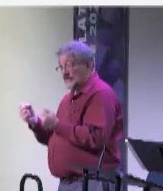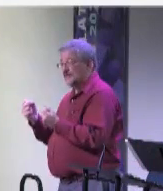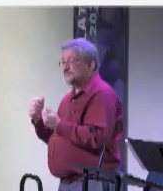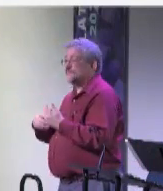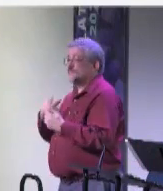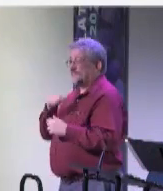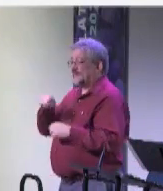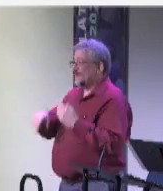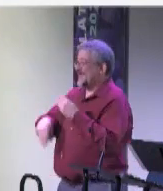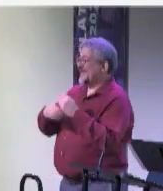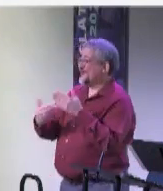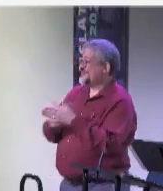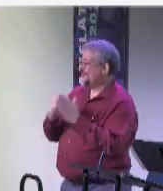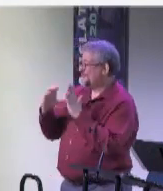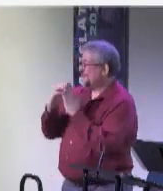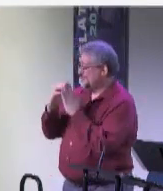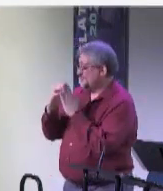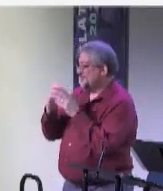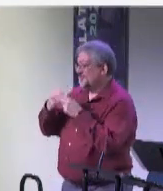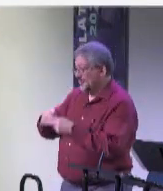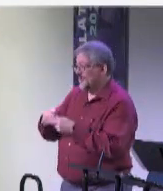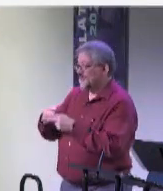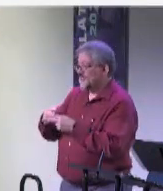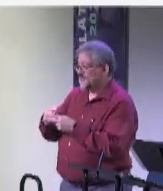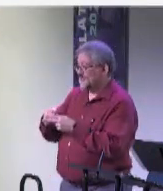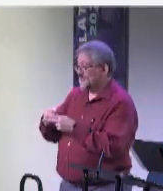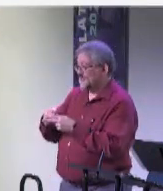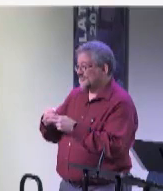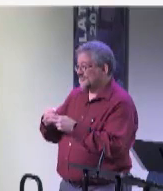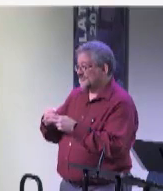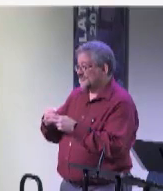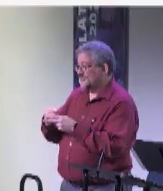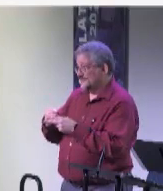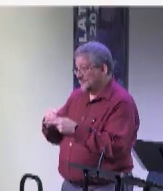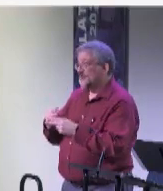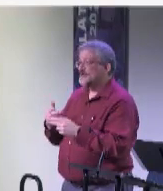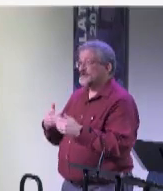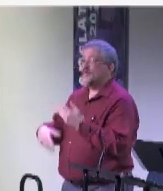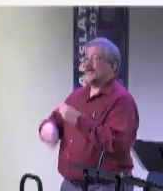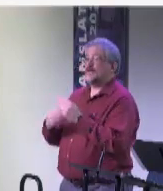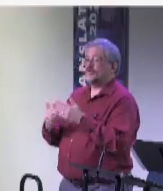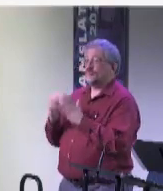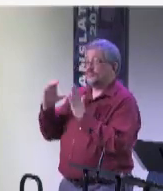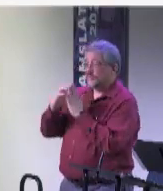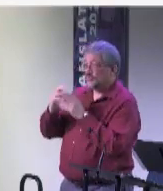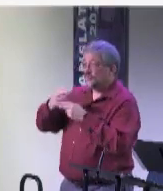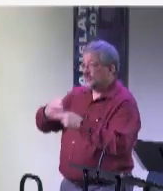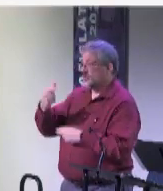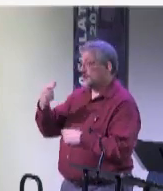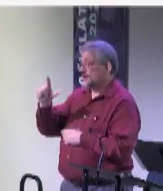In order to add new terms to that glossary. Key terms in particular.